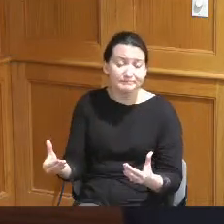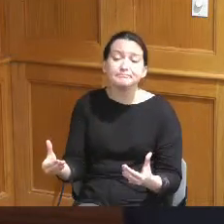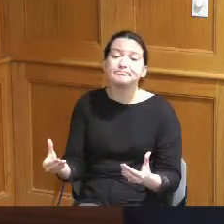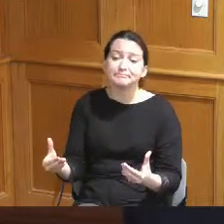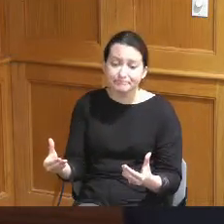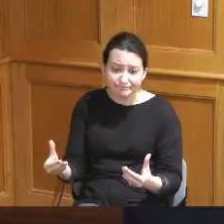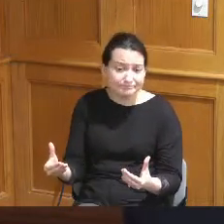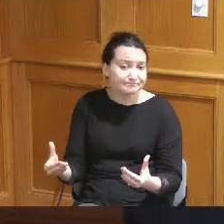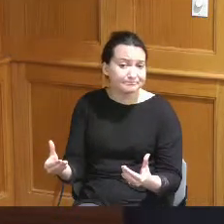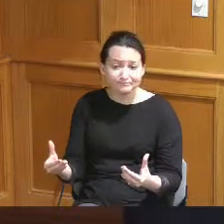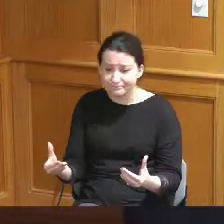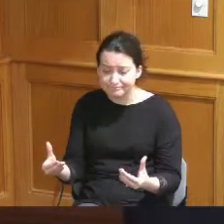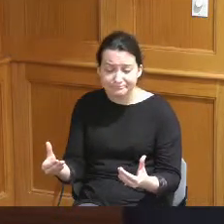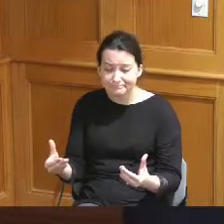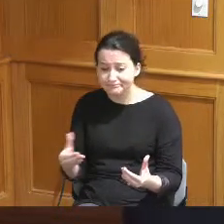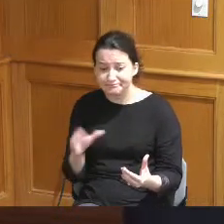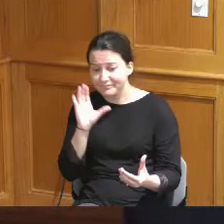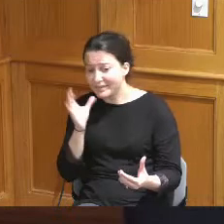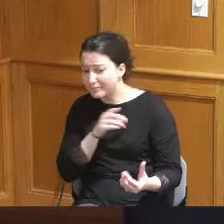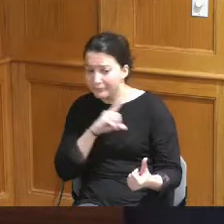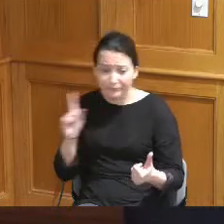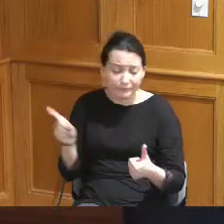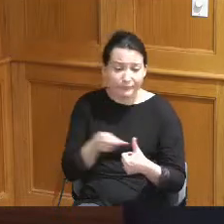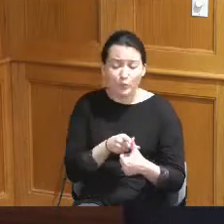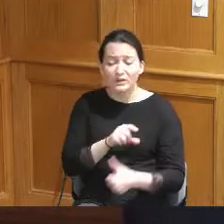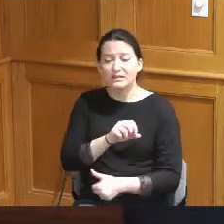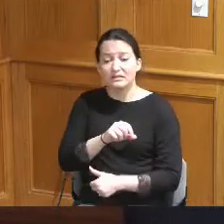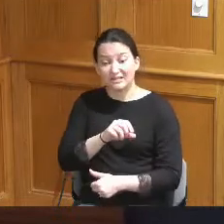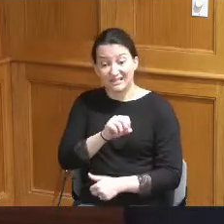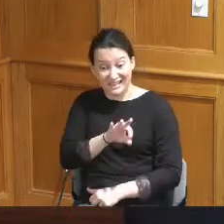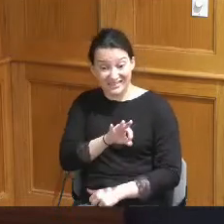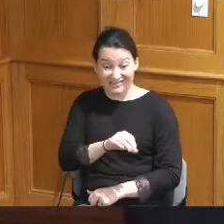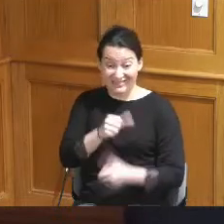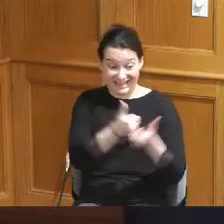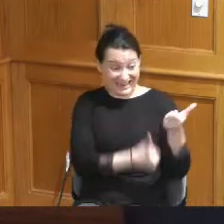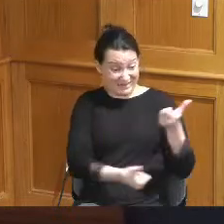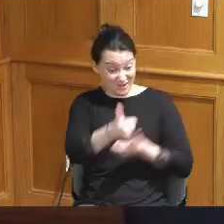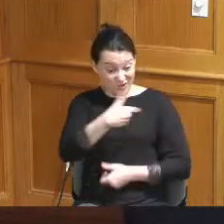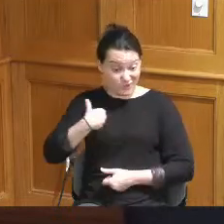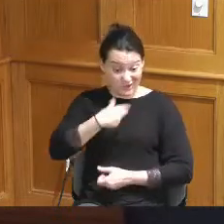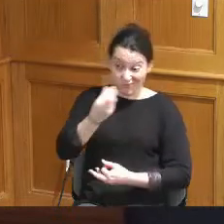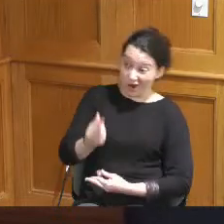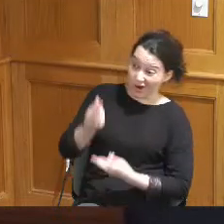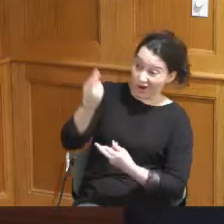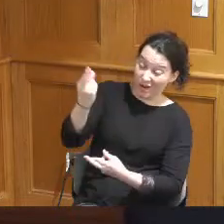ultimately first steeped in whether or not the Administration ultimately recommends anything